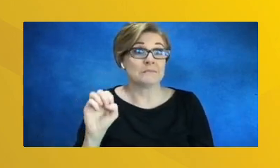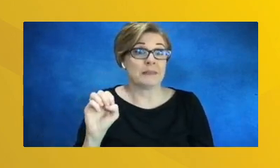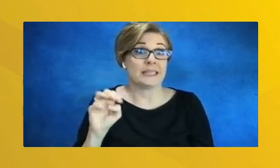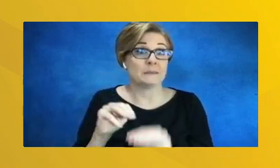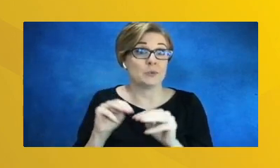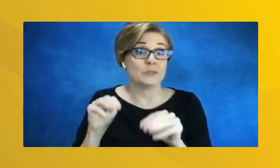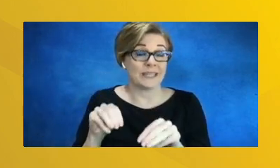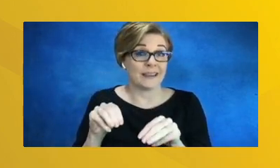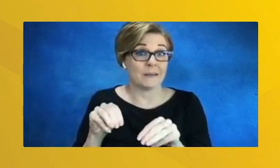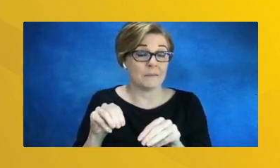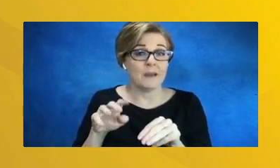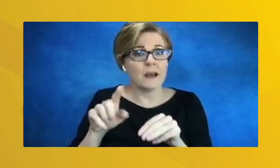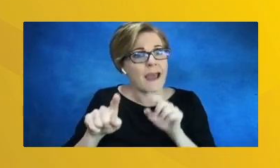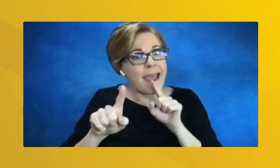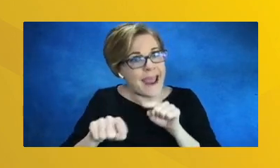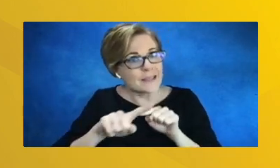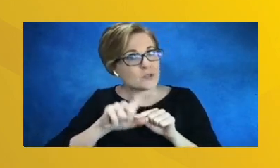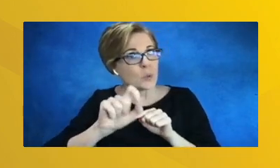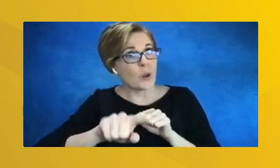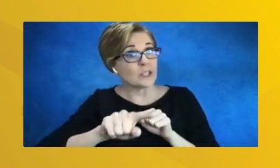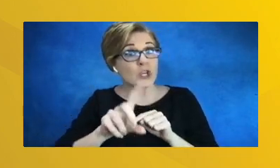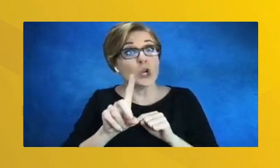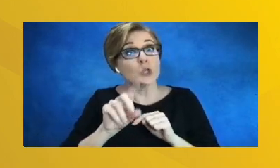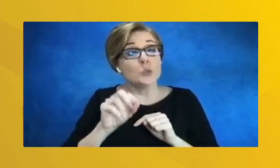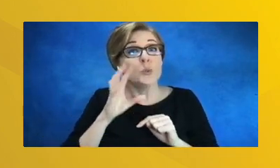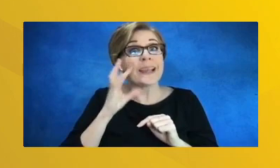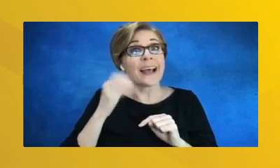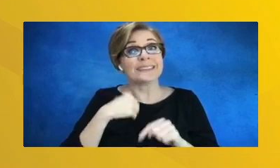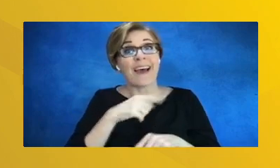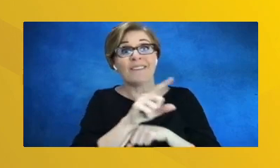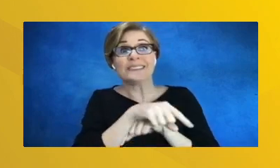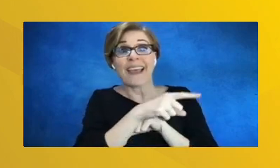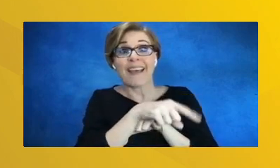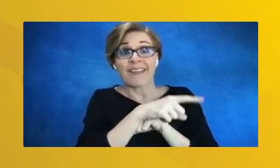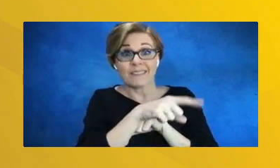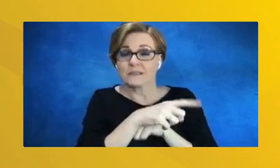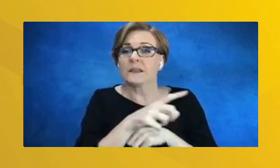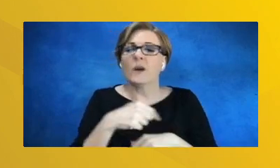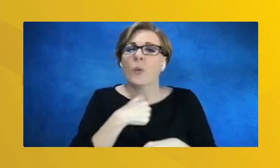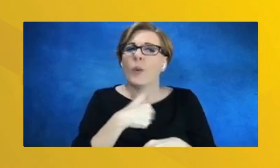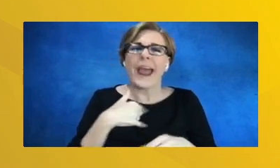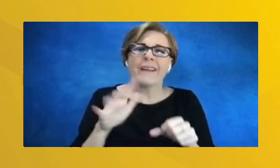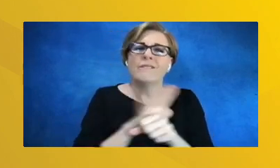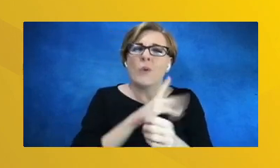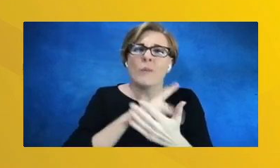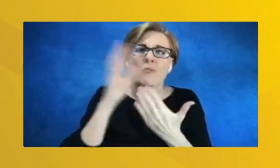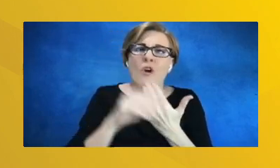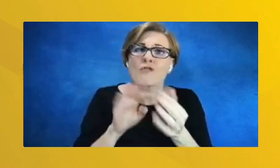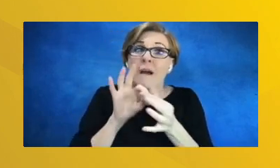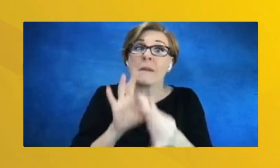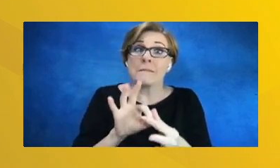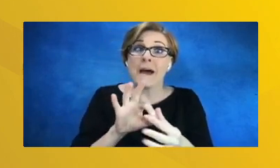We did a whole program about cats, and we knew that Ann could perfectly answer this